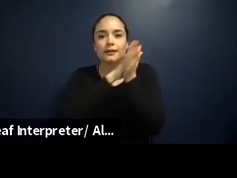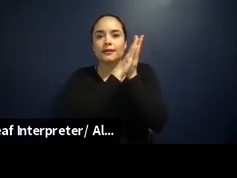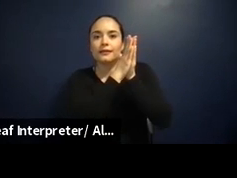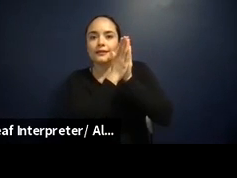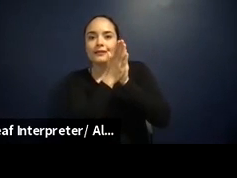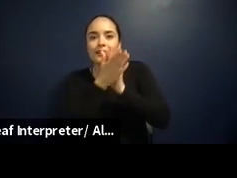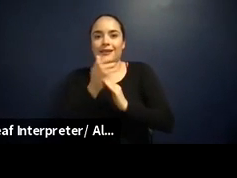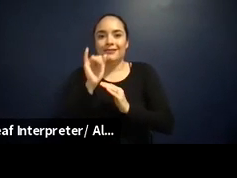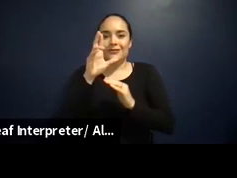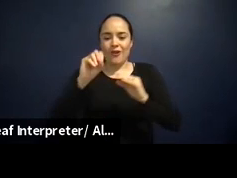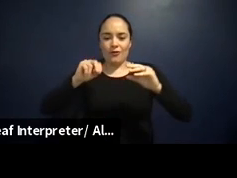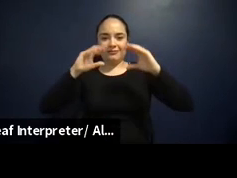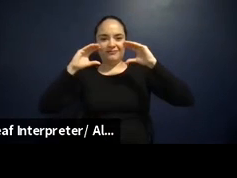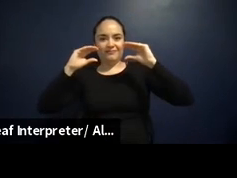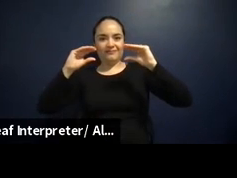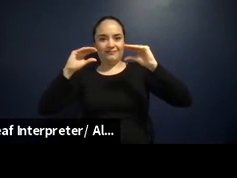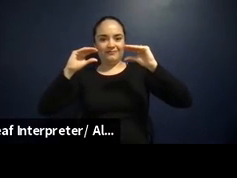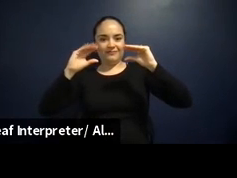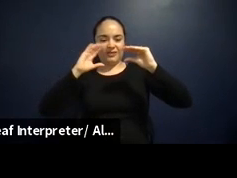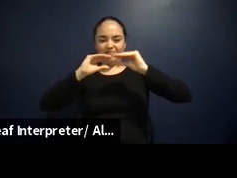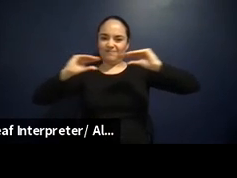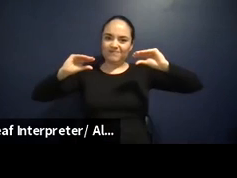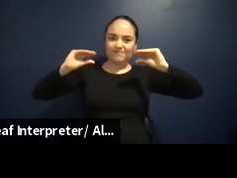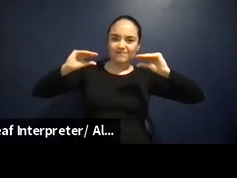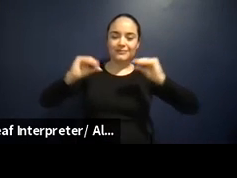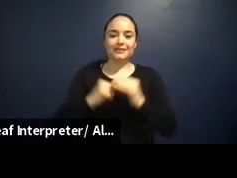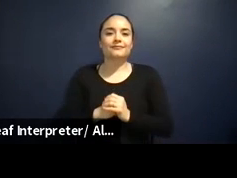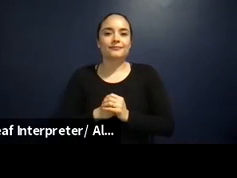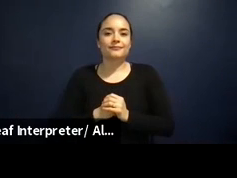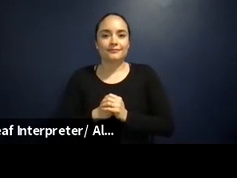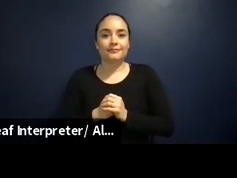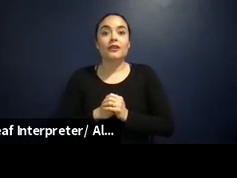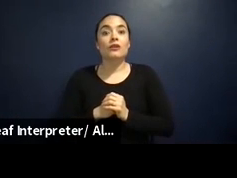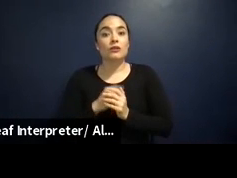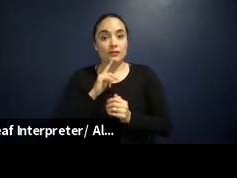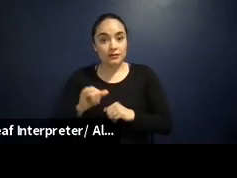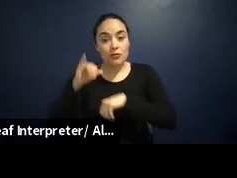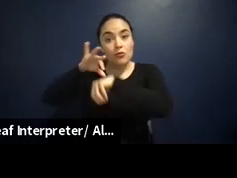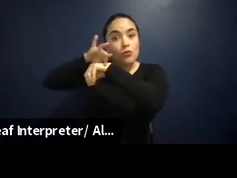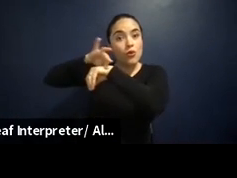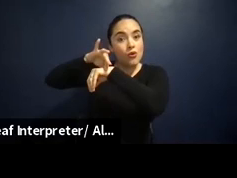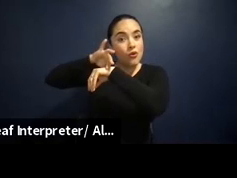of our planet, we don't have a lot of free iron. What happens on big planets like Earth is all the